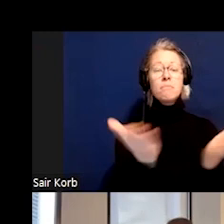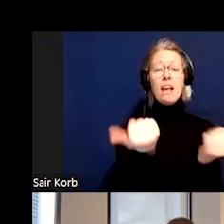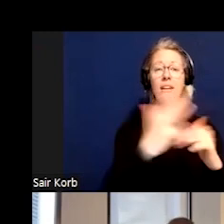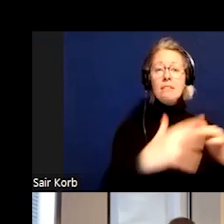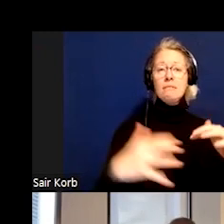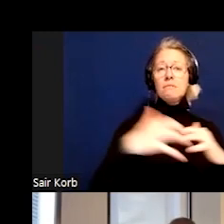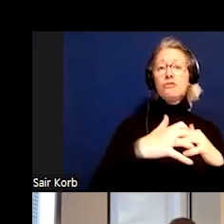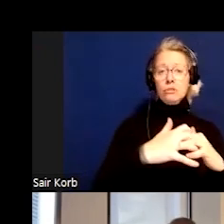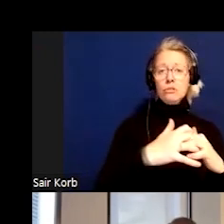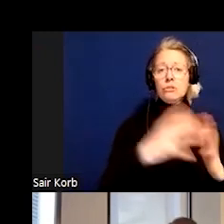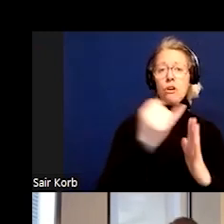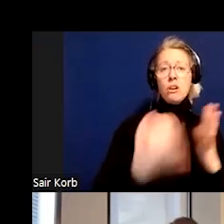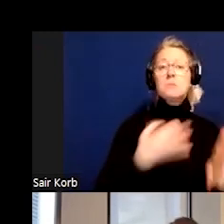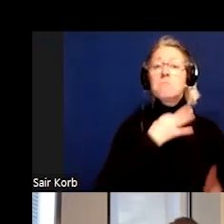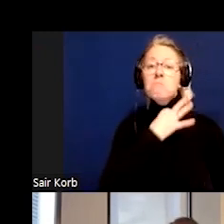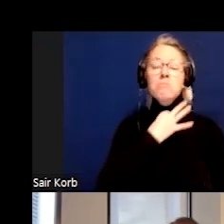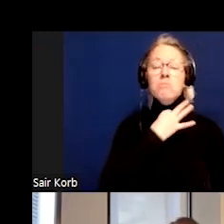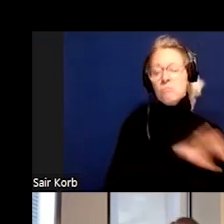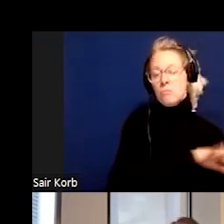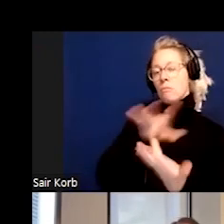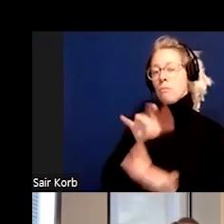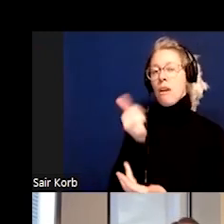programs that we offer.